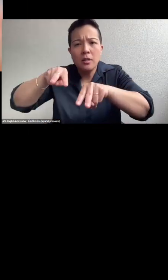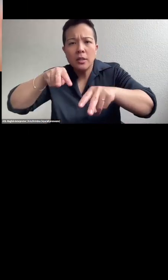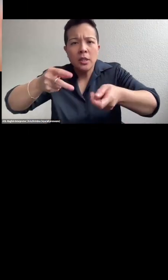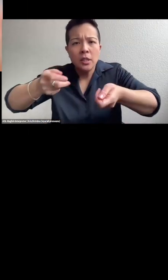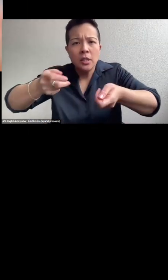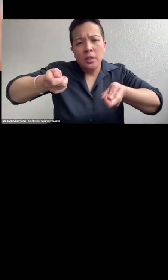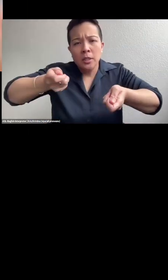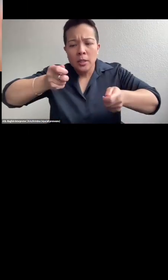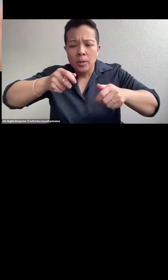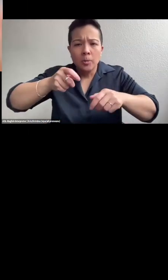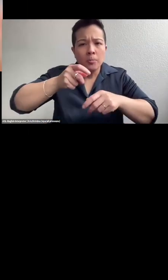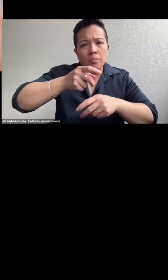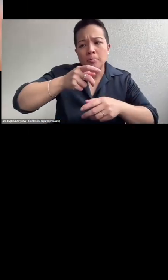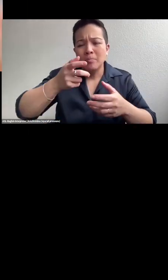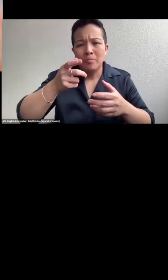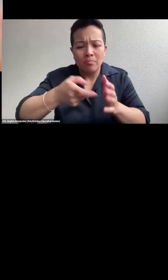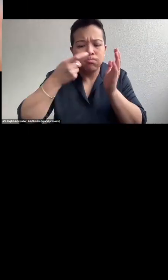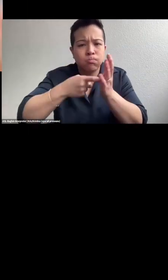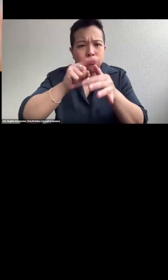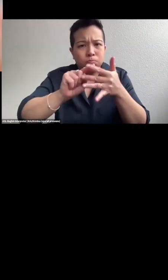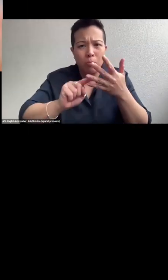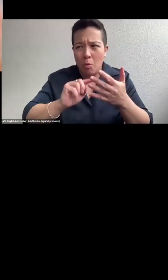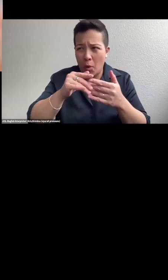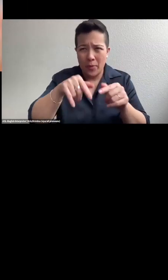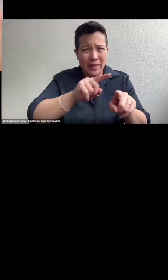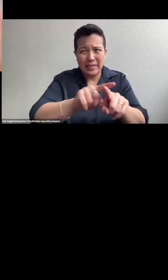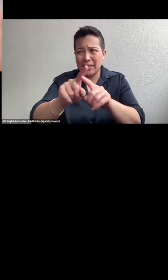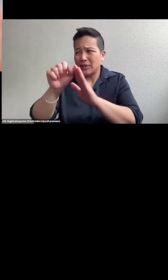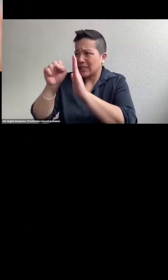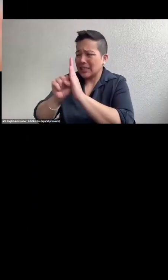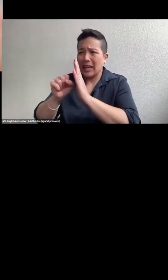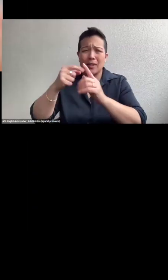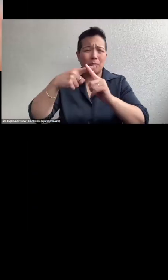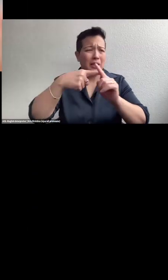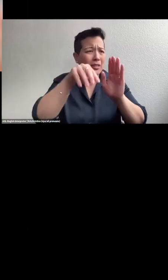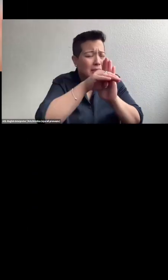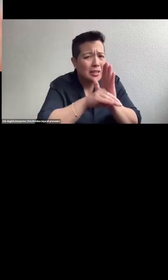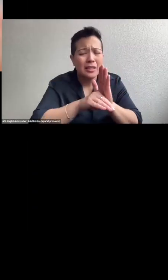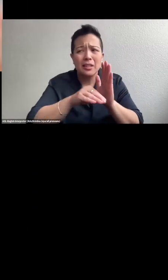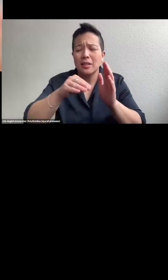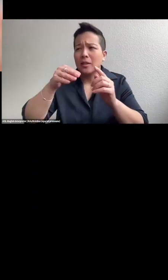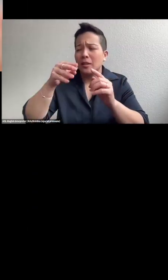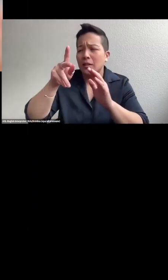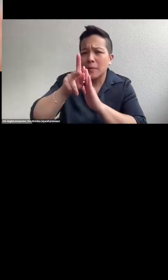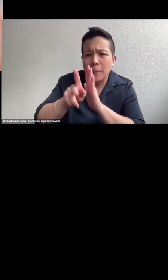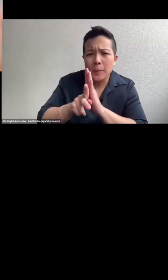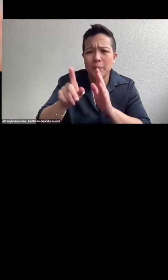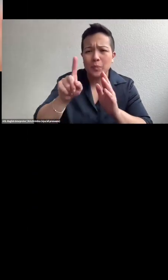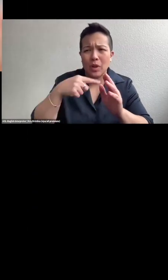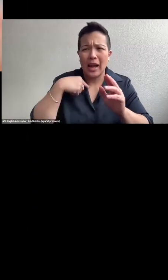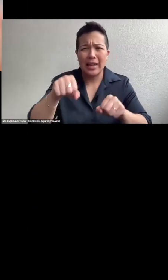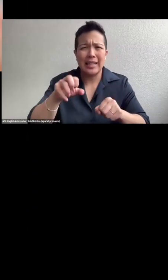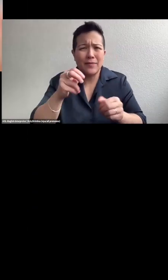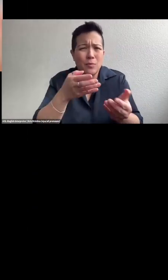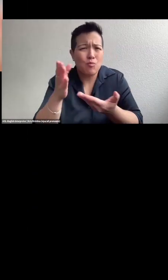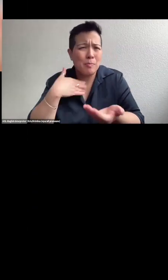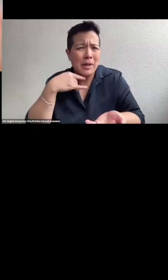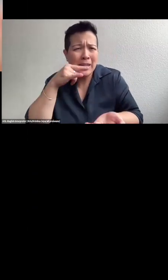these different states and also the rulings around like where I could even take my kid, where we could,